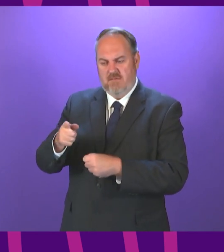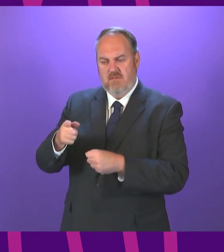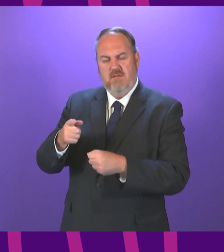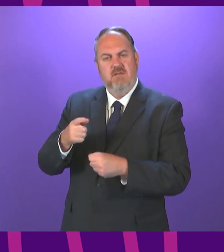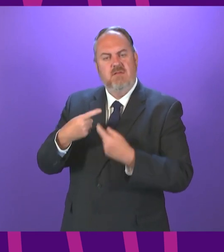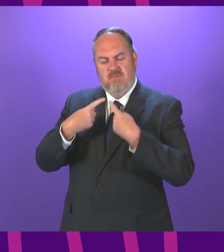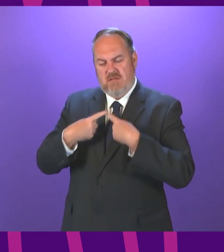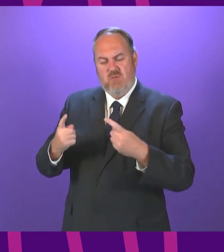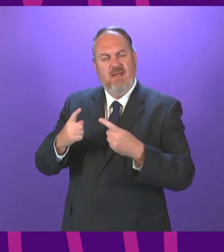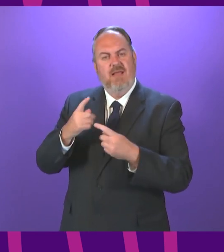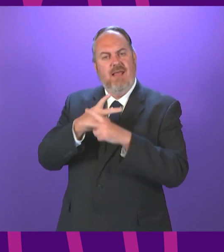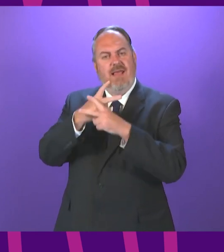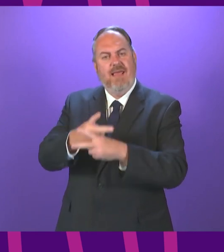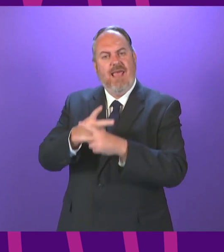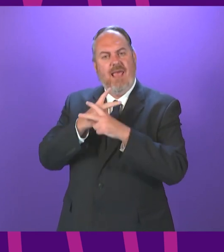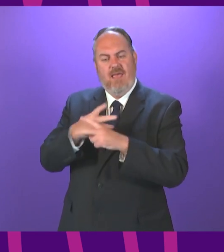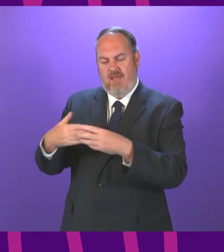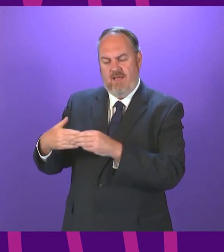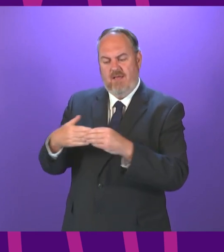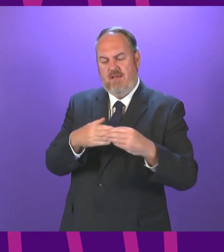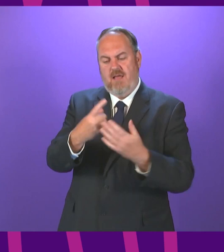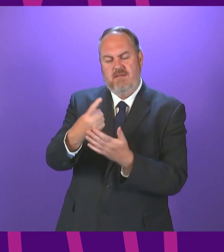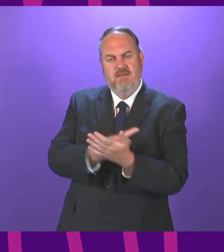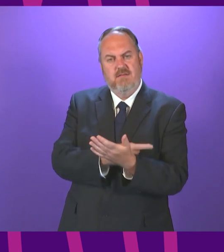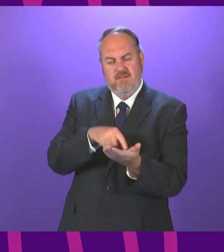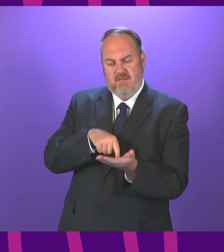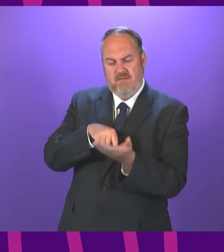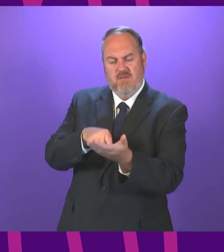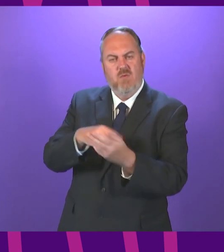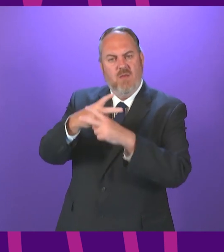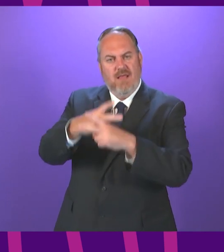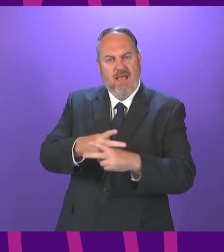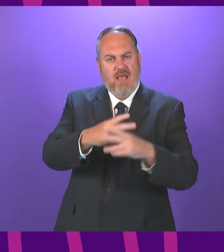homes in February 2021 and ensured safe access to care homes for relatives, is being followed?